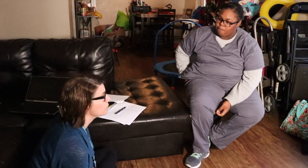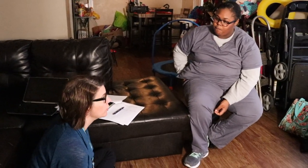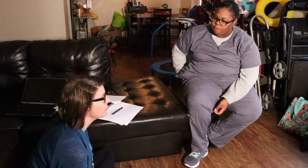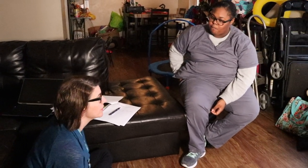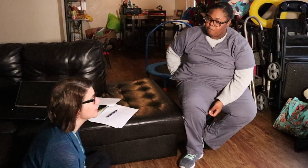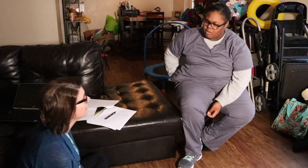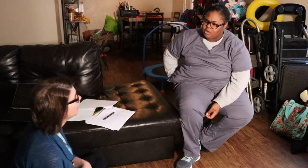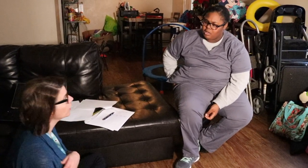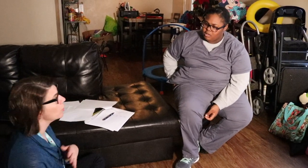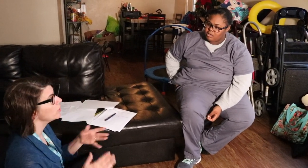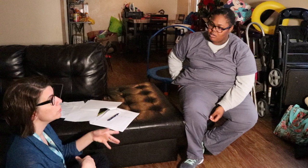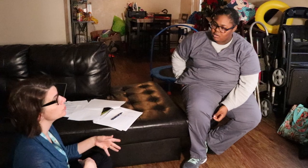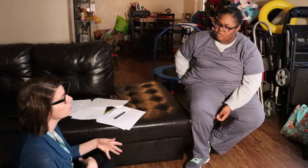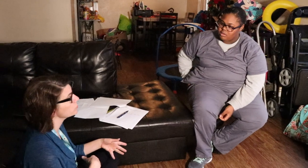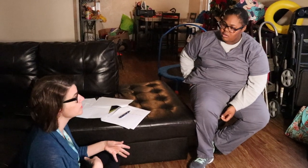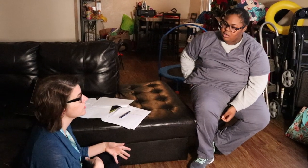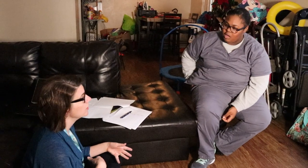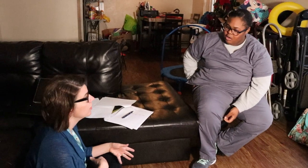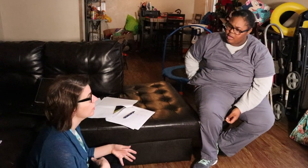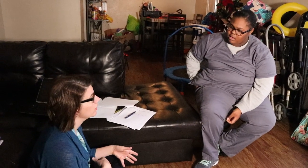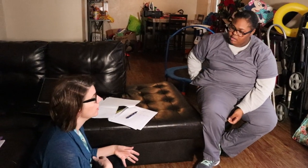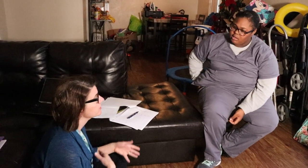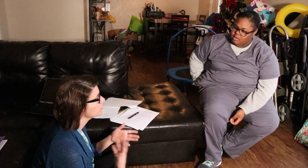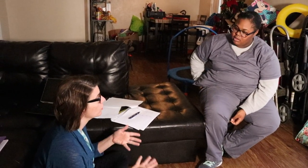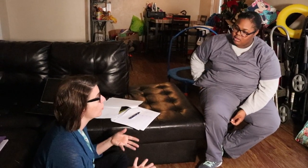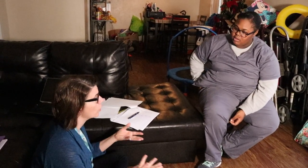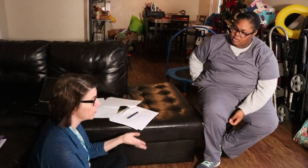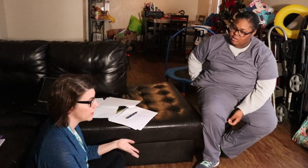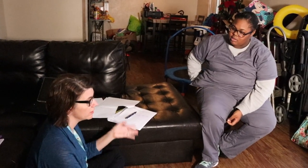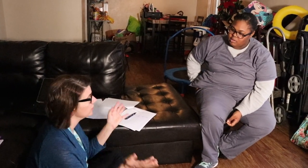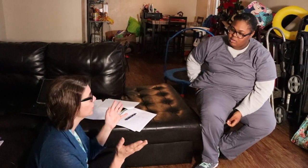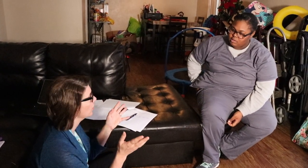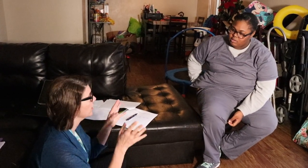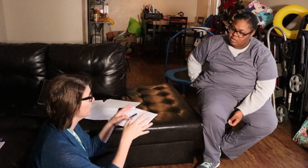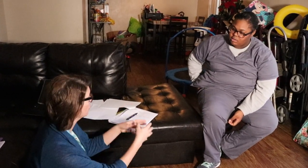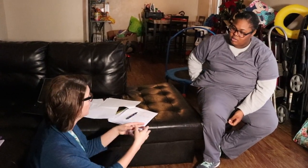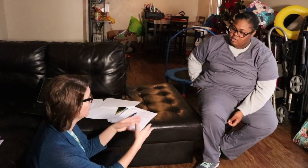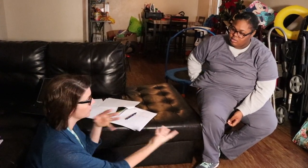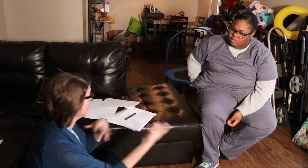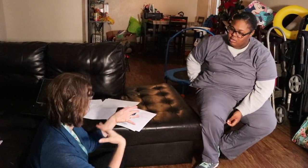appointments I can go with you to those. Okay.